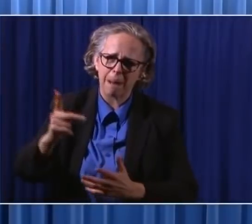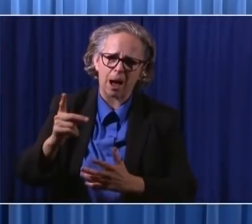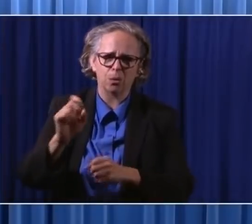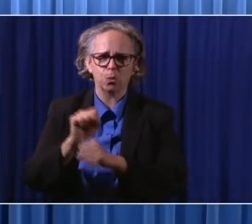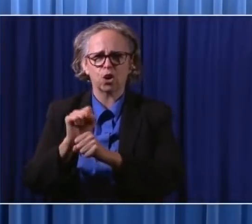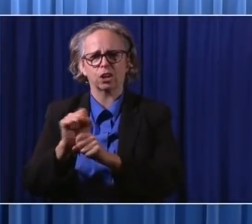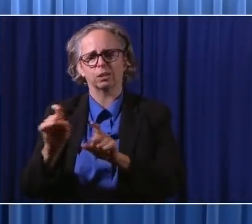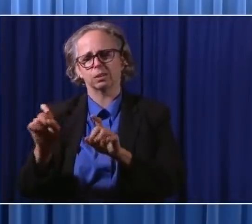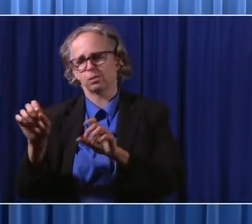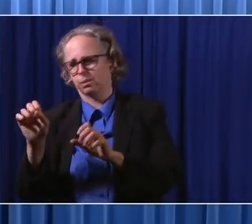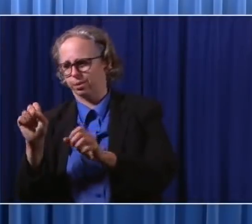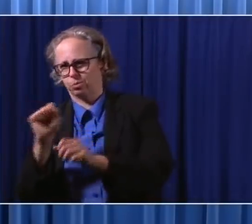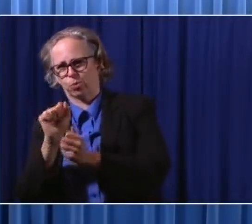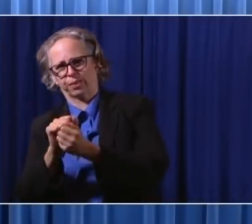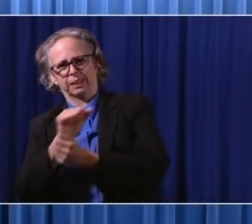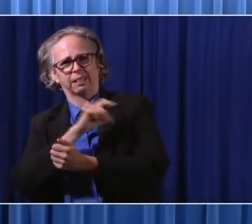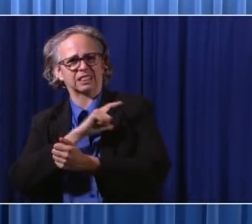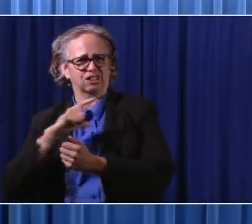I JUST WANTED TO LET HER KNOW THAT WE ARE THINKING OF HER AND PRAYING FOR HER.